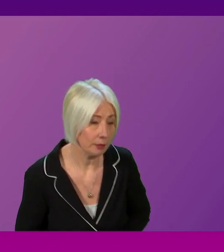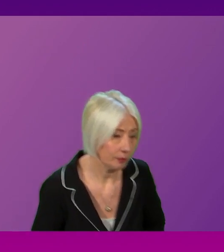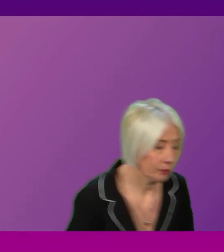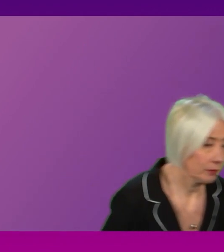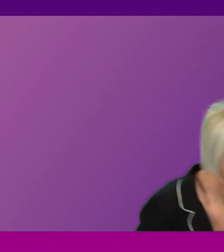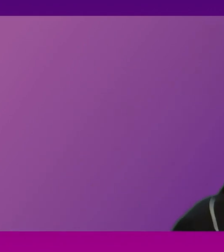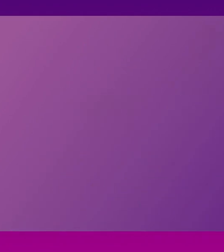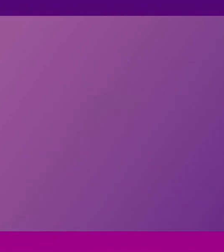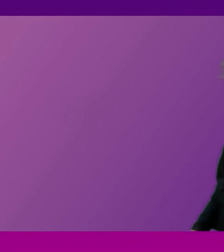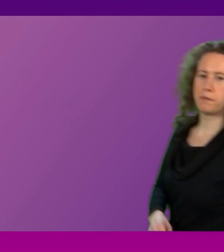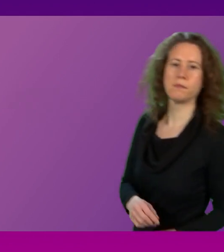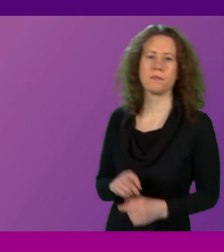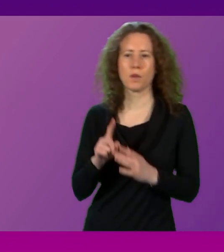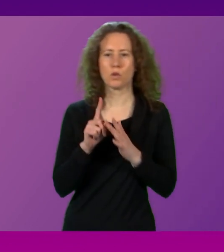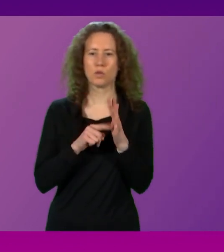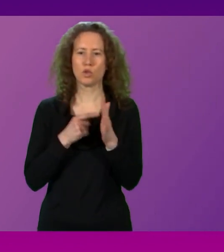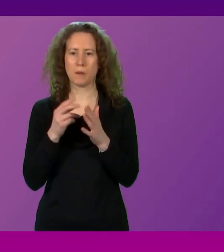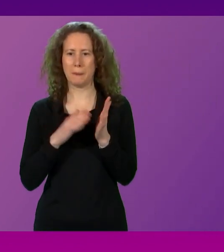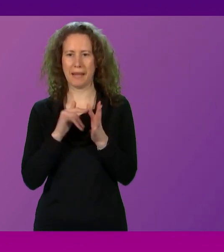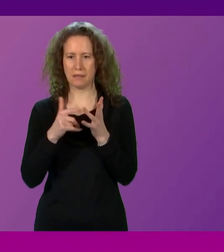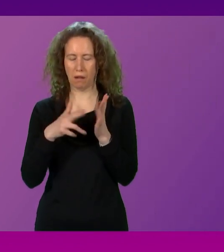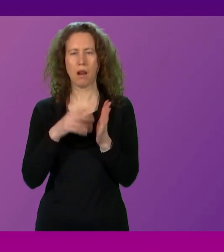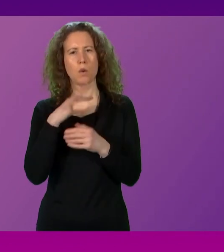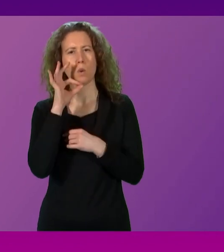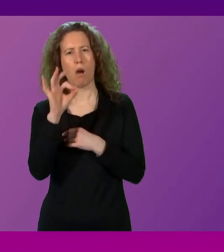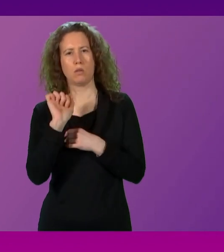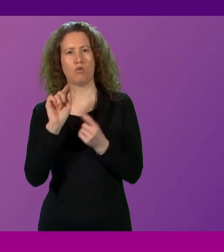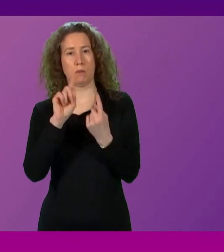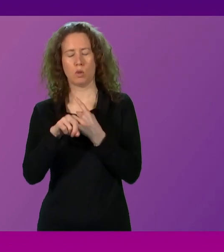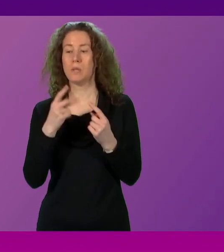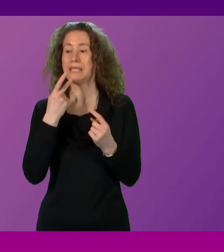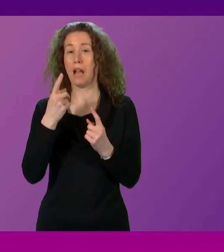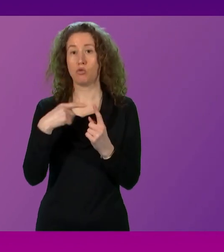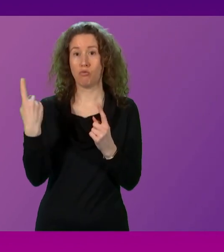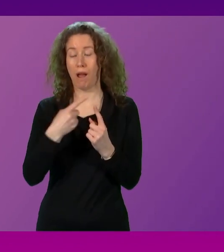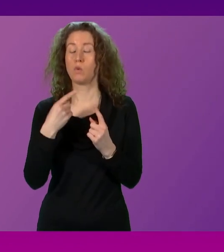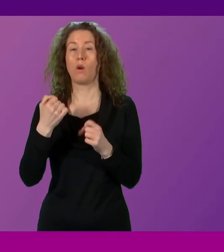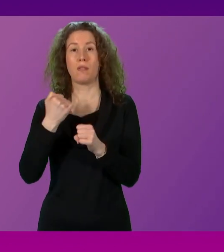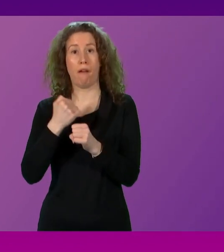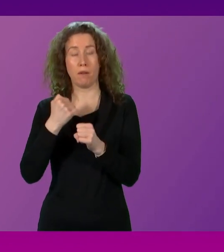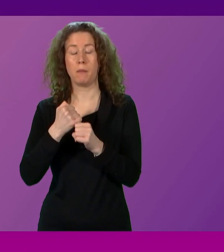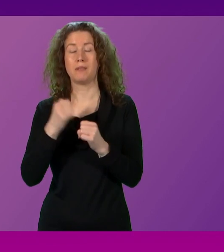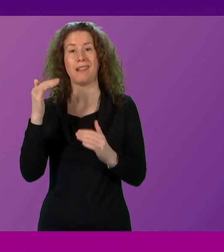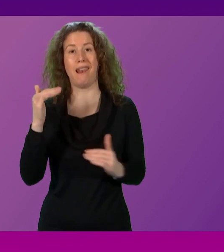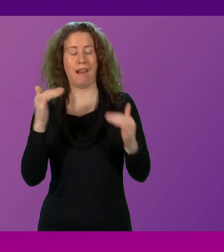To ask the First Minister what the Scottish Government’s response is to the second round of the United Kingdom Government’s levelling up fund allocations in Scotland.